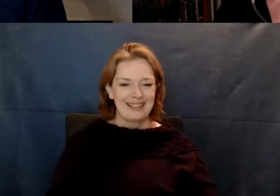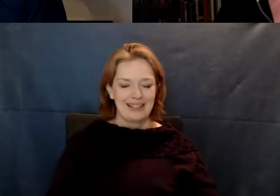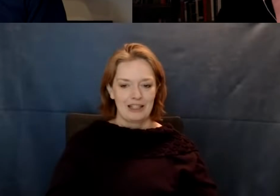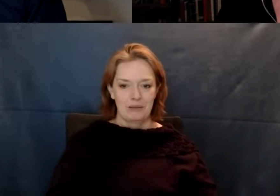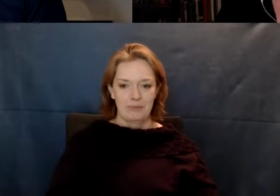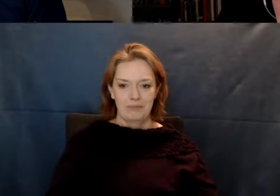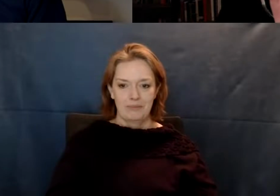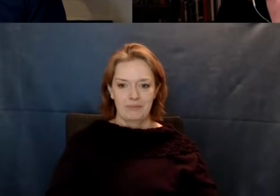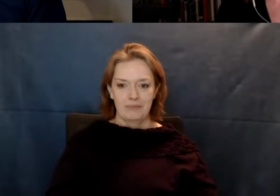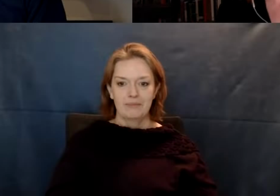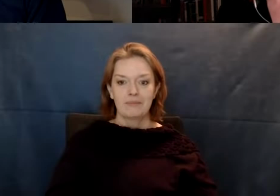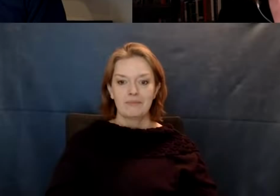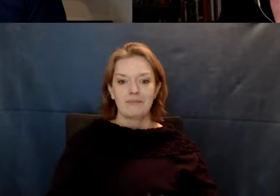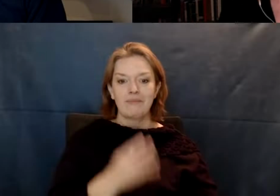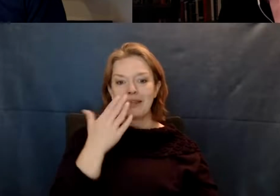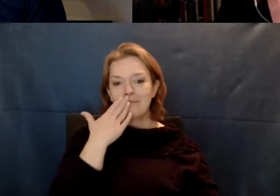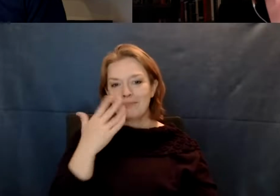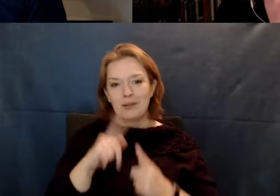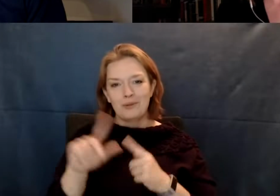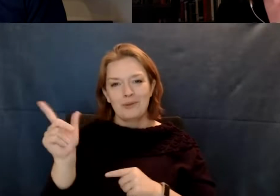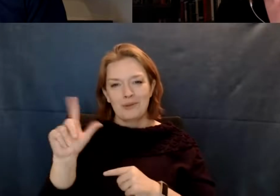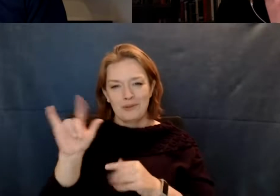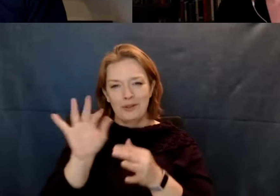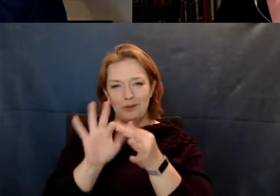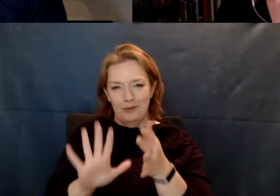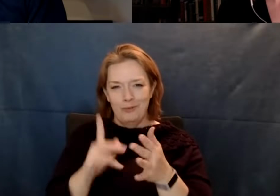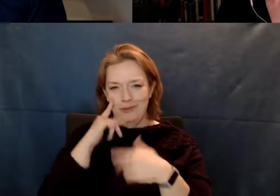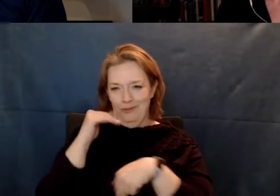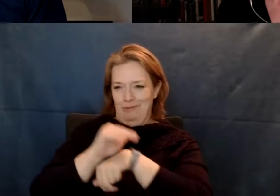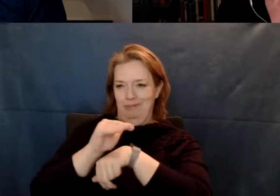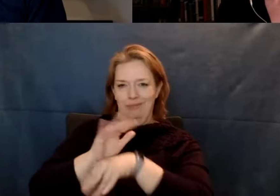And thank you LaVona so much for interpreting tonight.